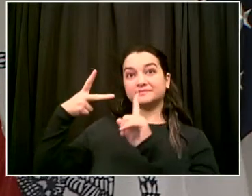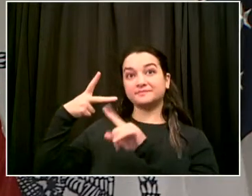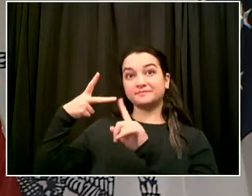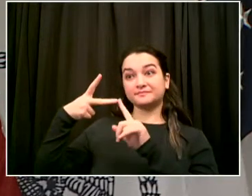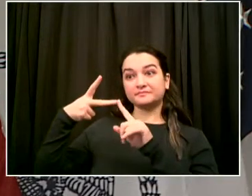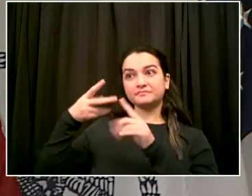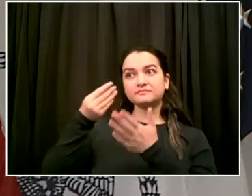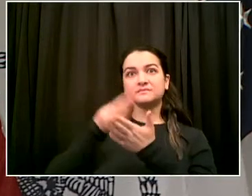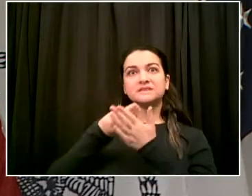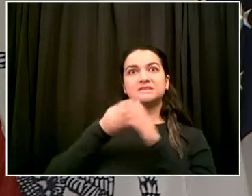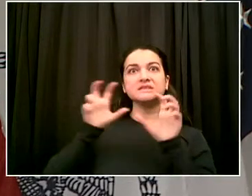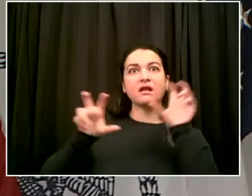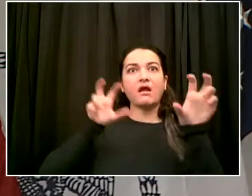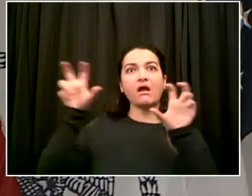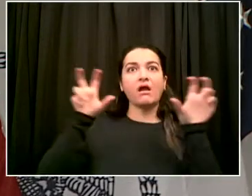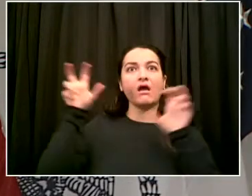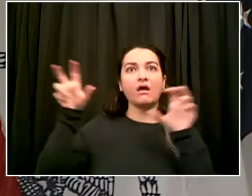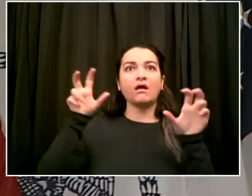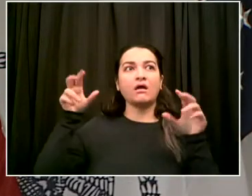GGOINGGHR TOUOUGH,